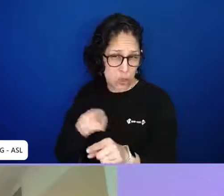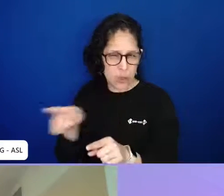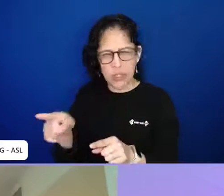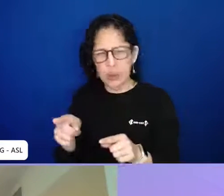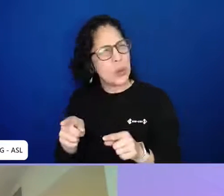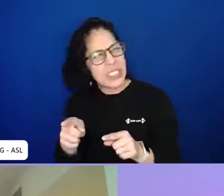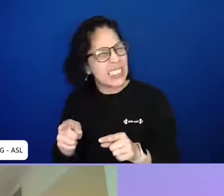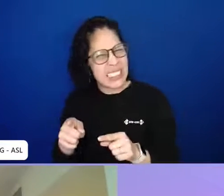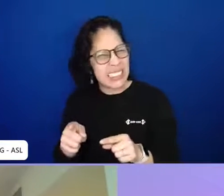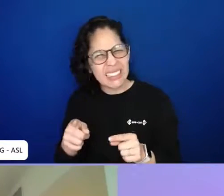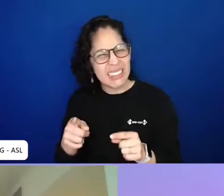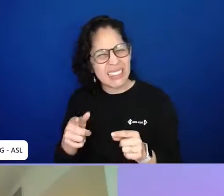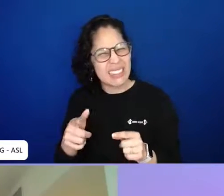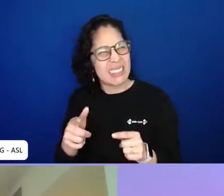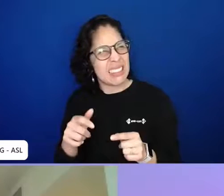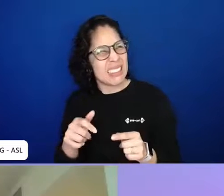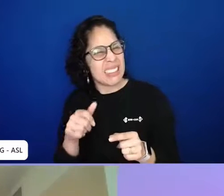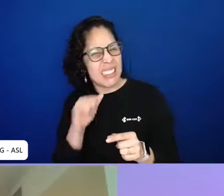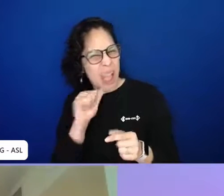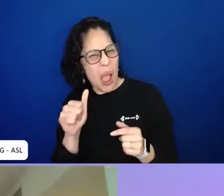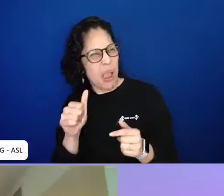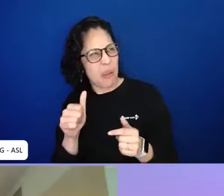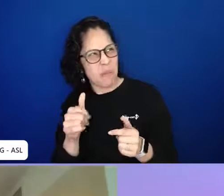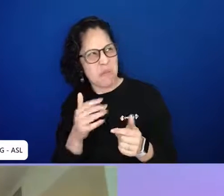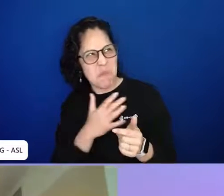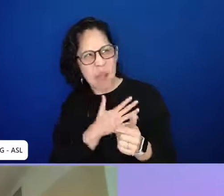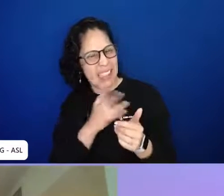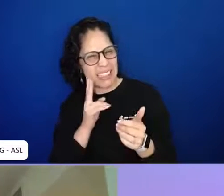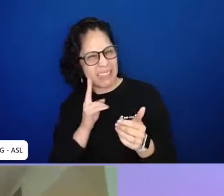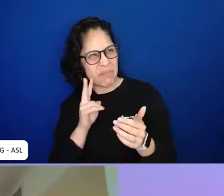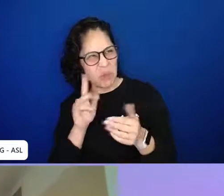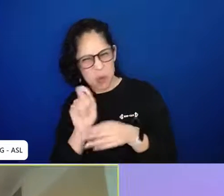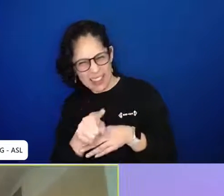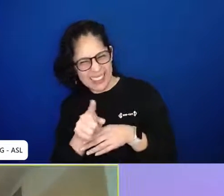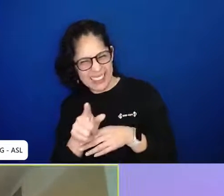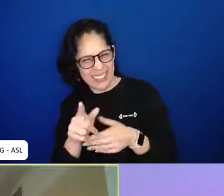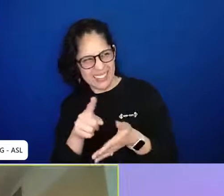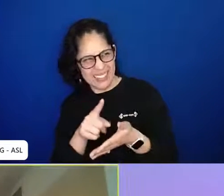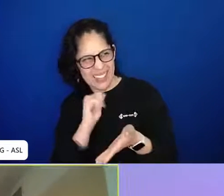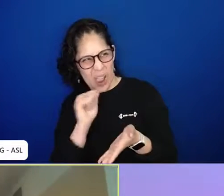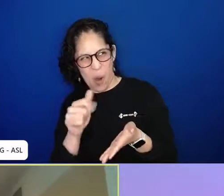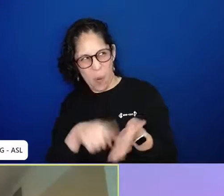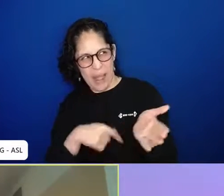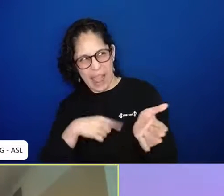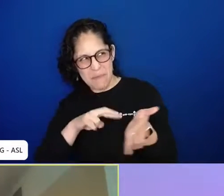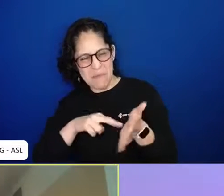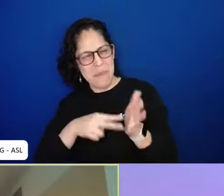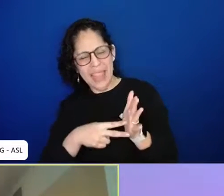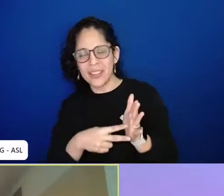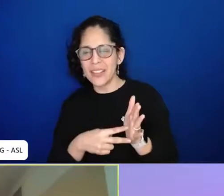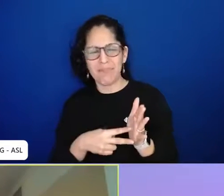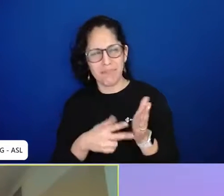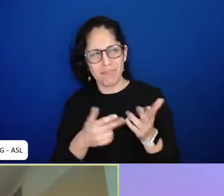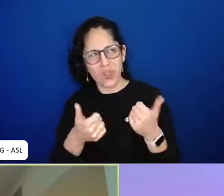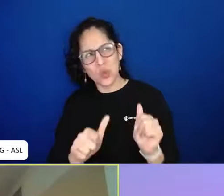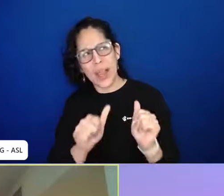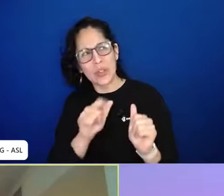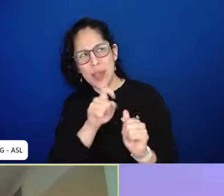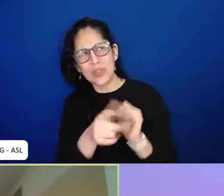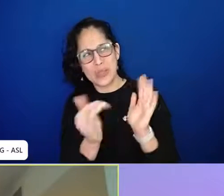get to your question, we're going to endeavor, so if whoever answered that question if this wasn't quite what you